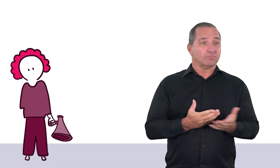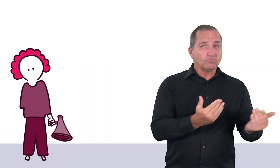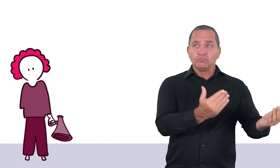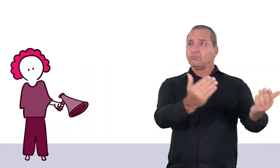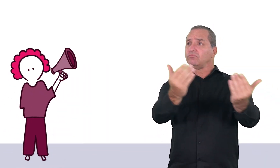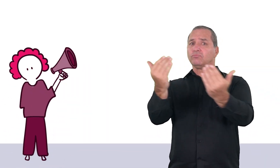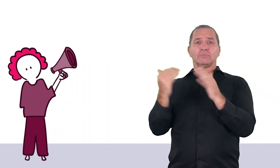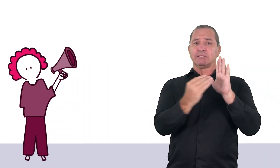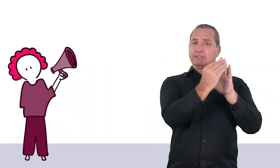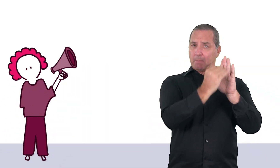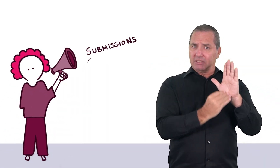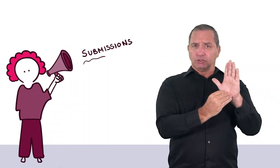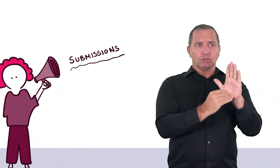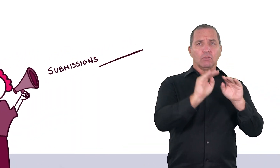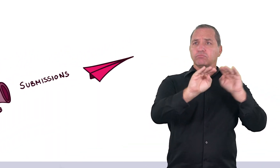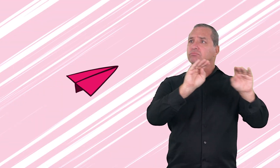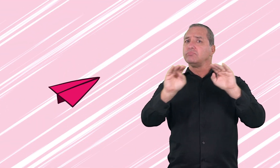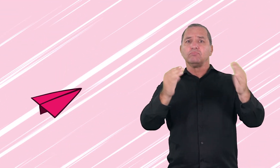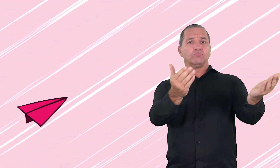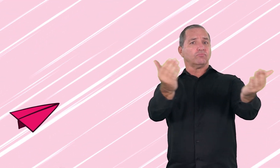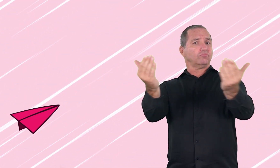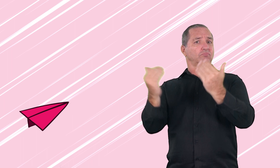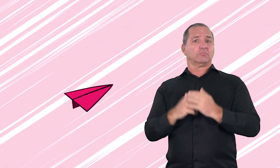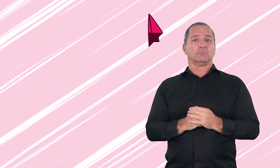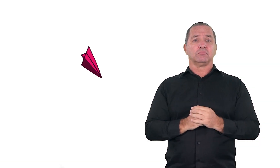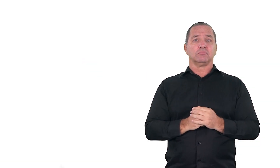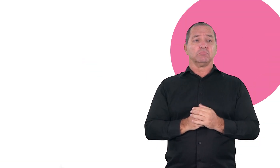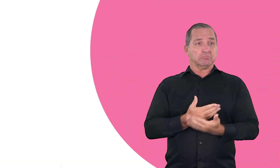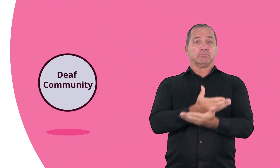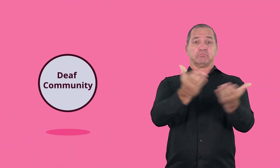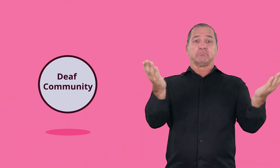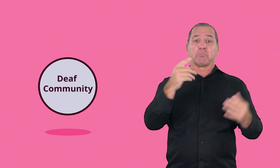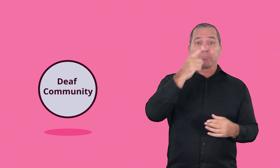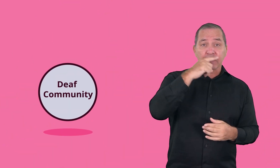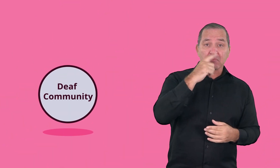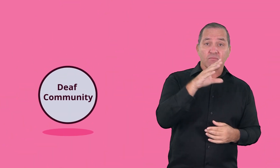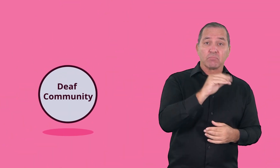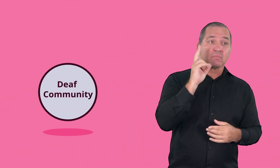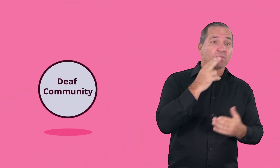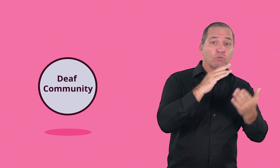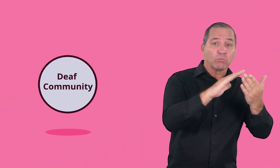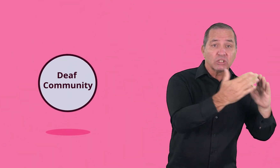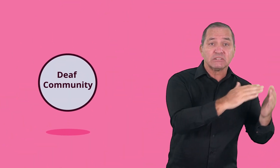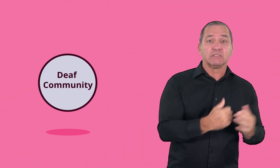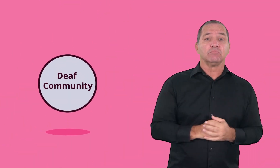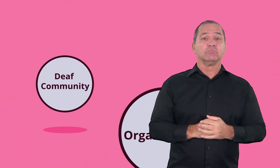A call for submissions was sent out and people from the Deaf community,